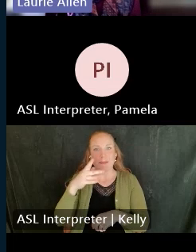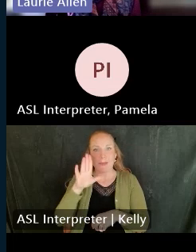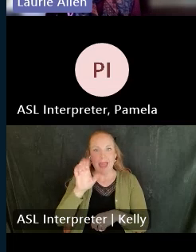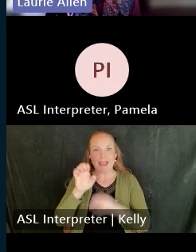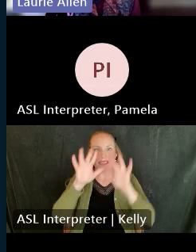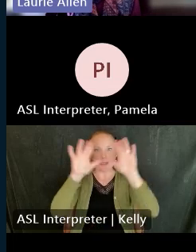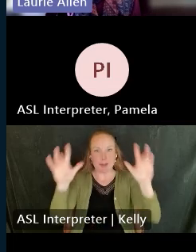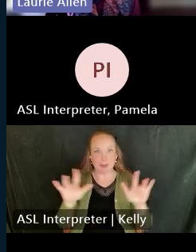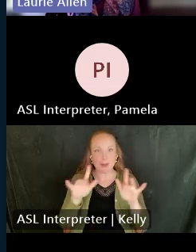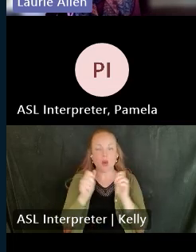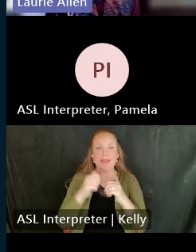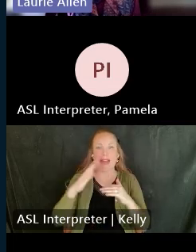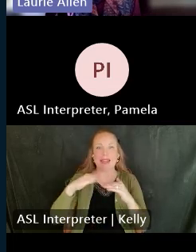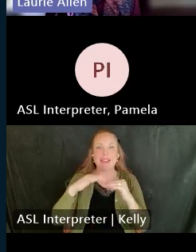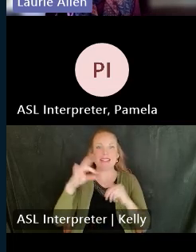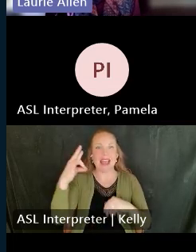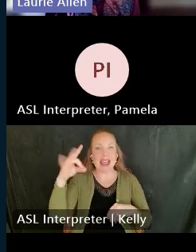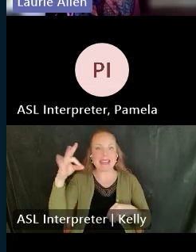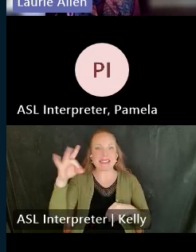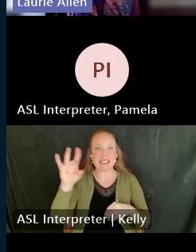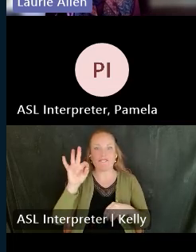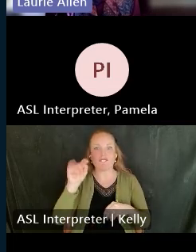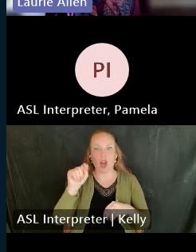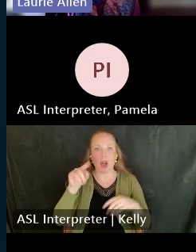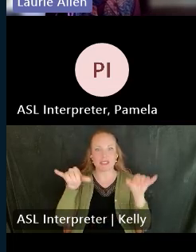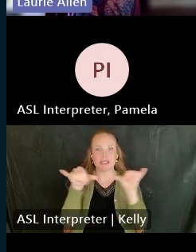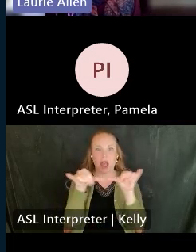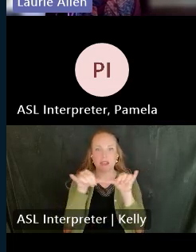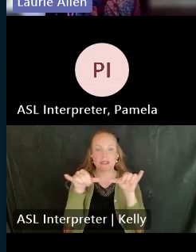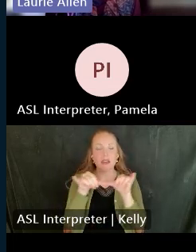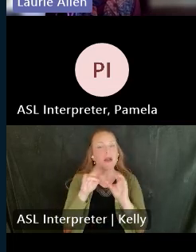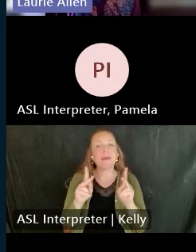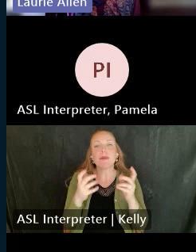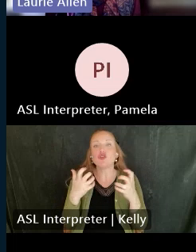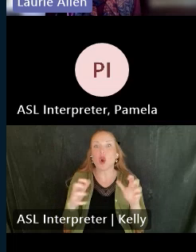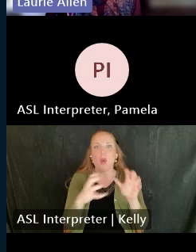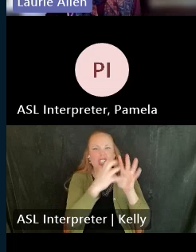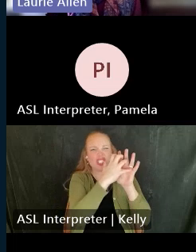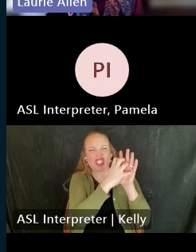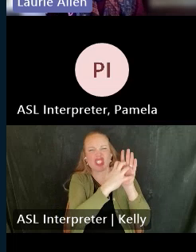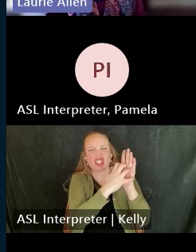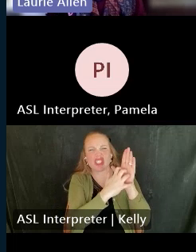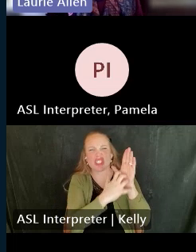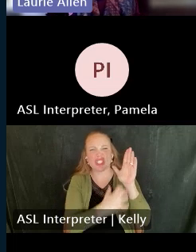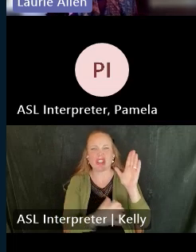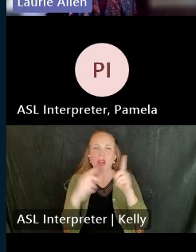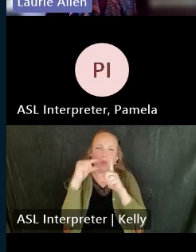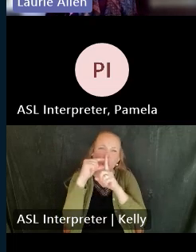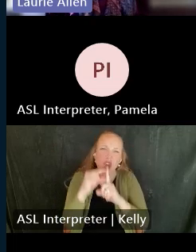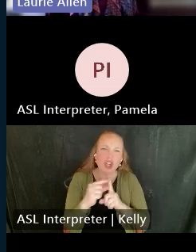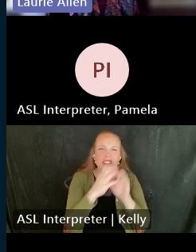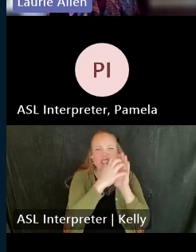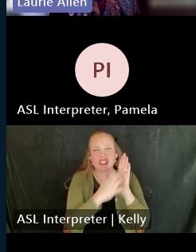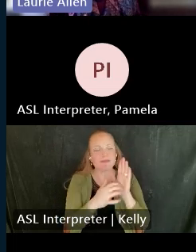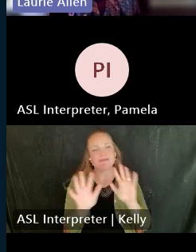No one wants to read a slide with 100 words on it or 47 images, so it benefits everyone. And then also be sure that if you've got a video embedded